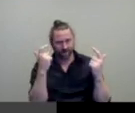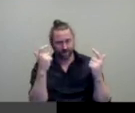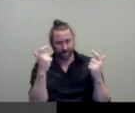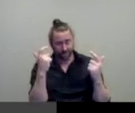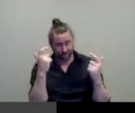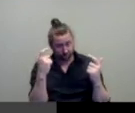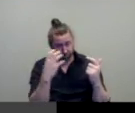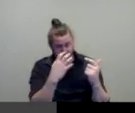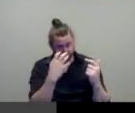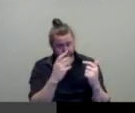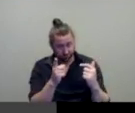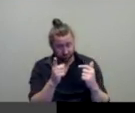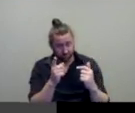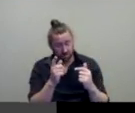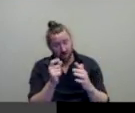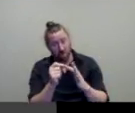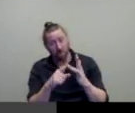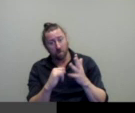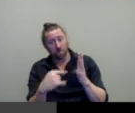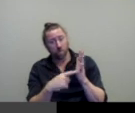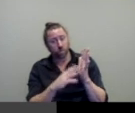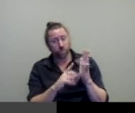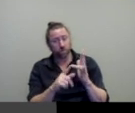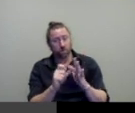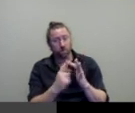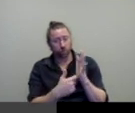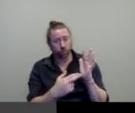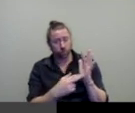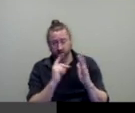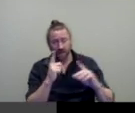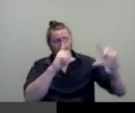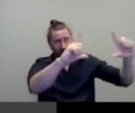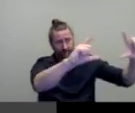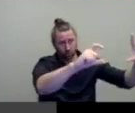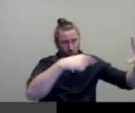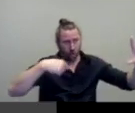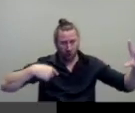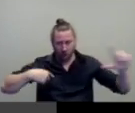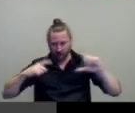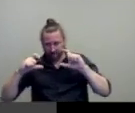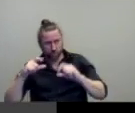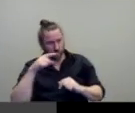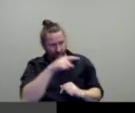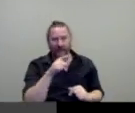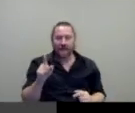this is quite a daring postmodern strategy where he's questioning the value that art places